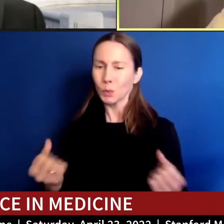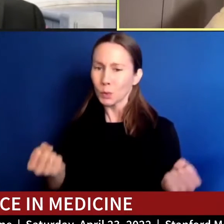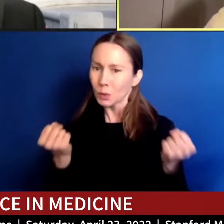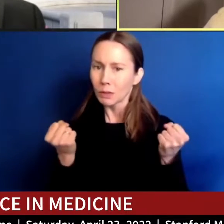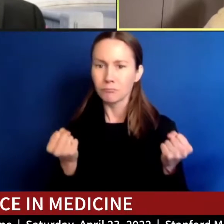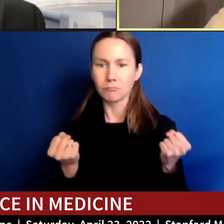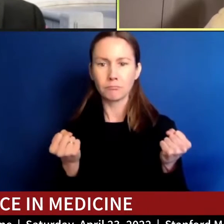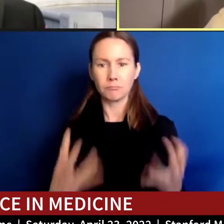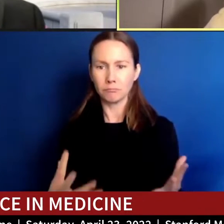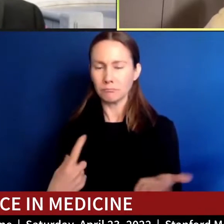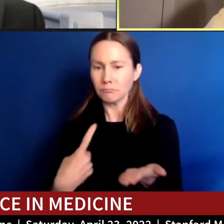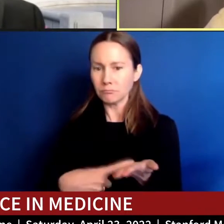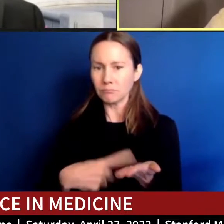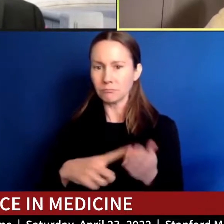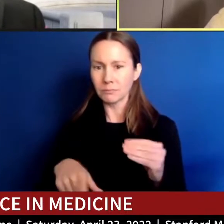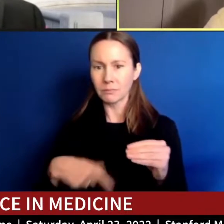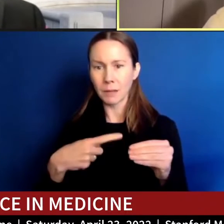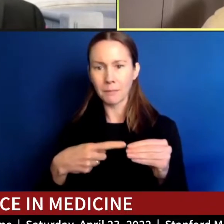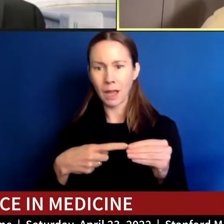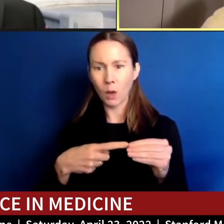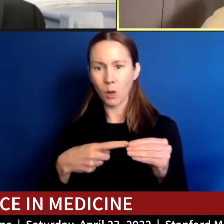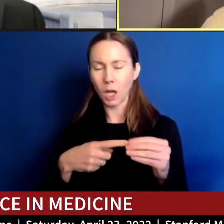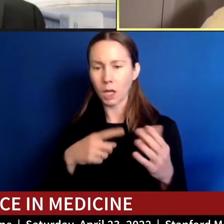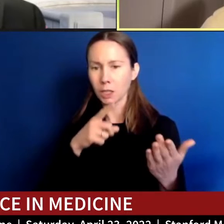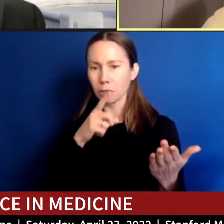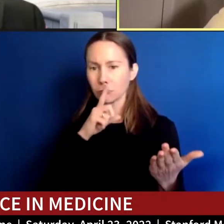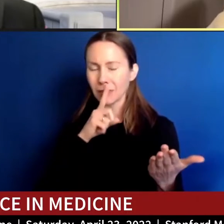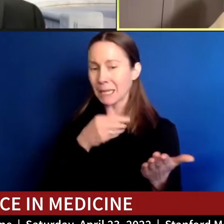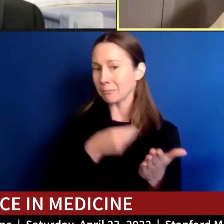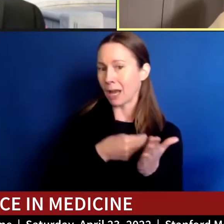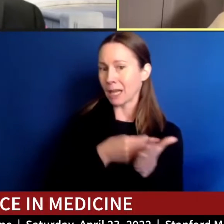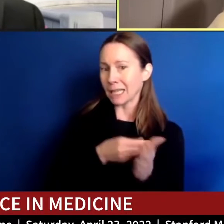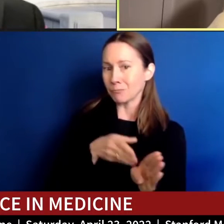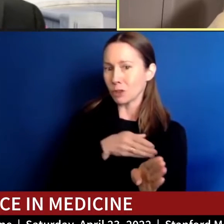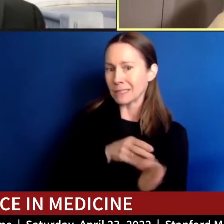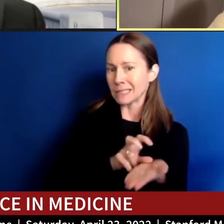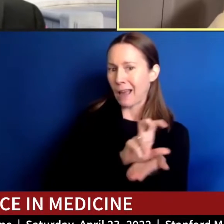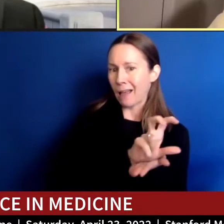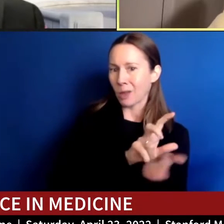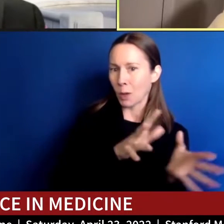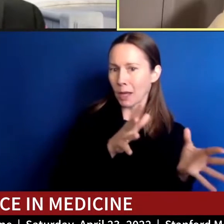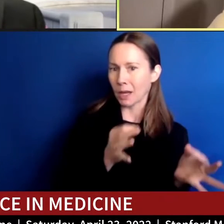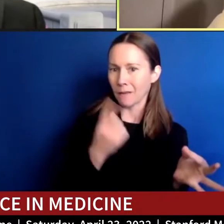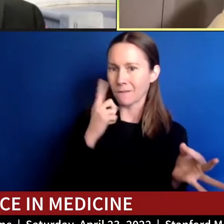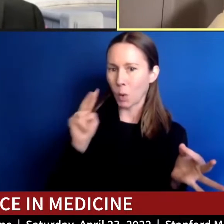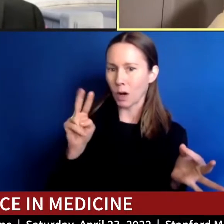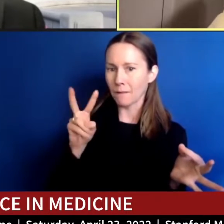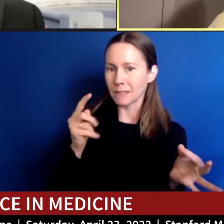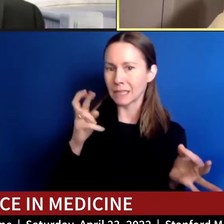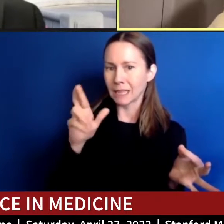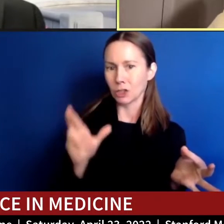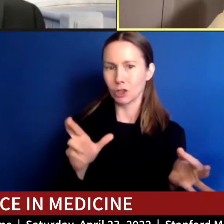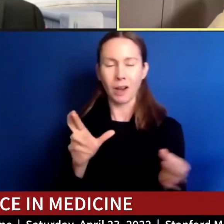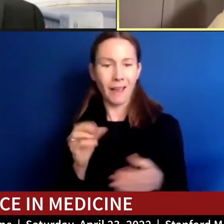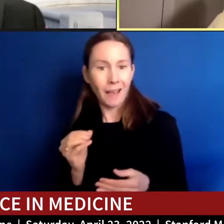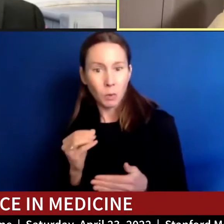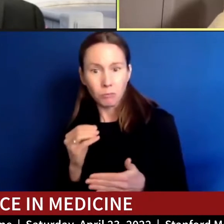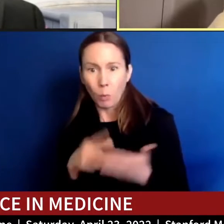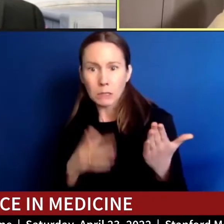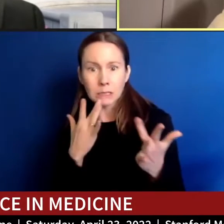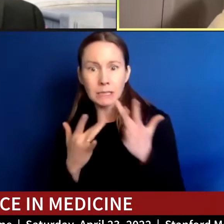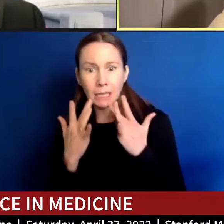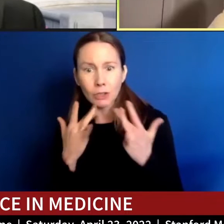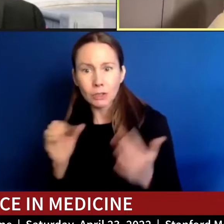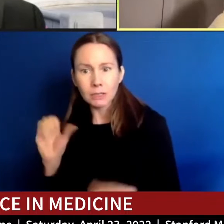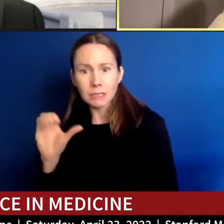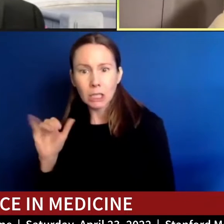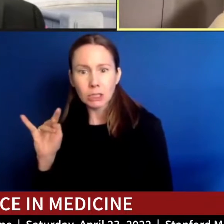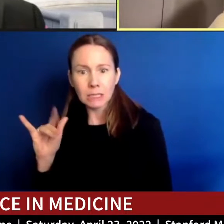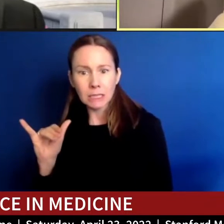conversation about reallocation of ventilators and scarcity of the ventilators, scarcity of